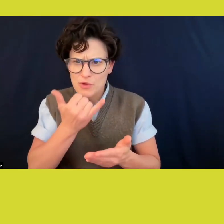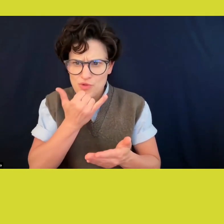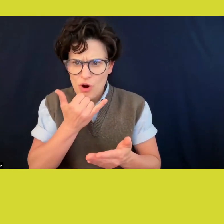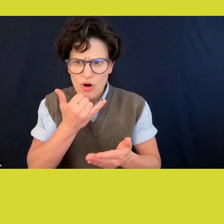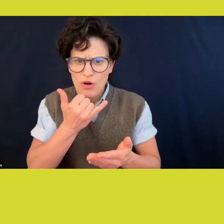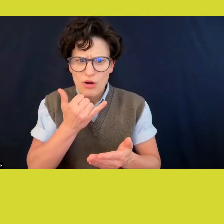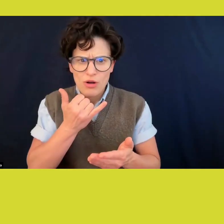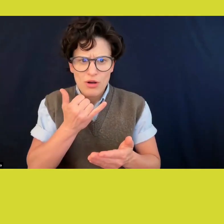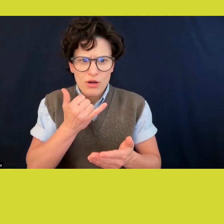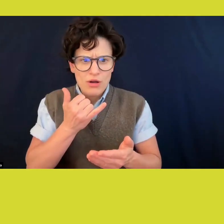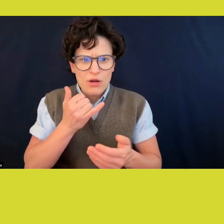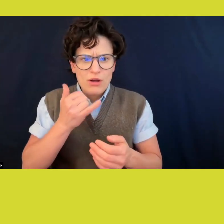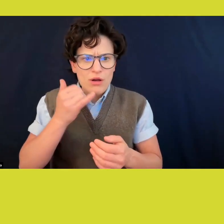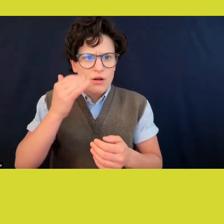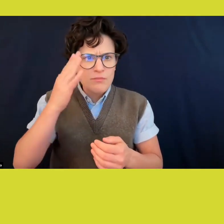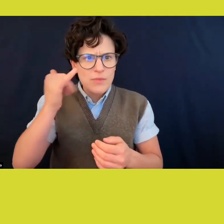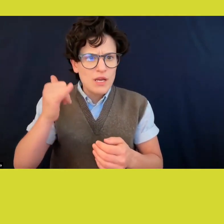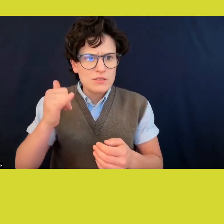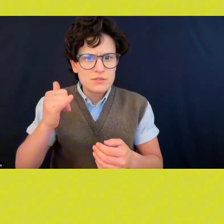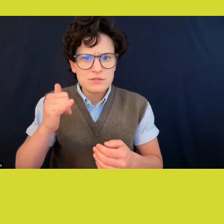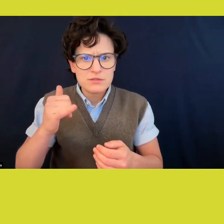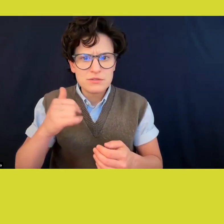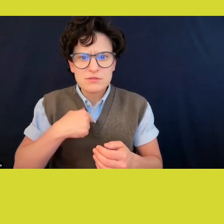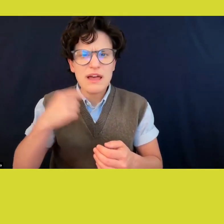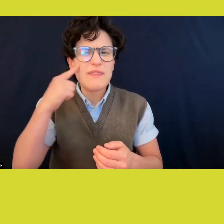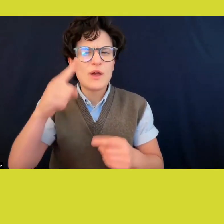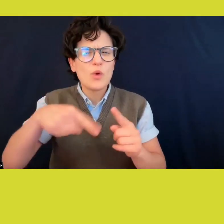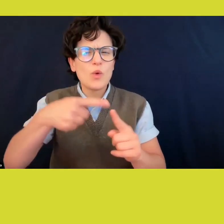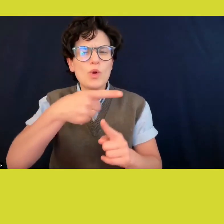I think when you were talking about the advent